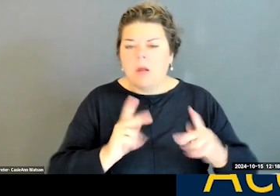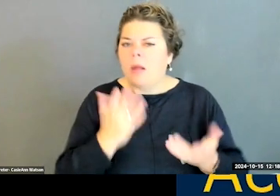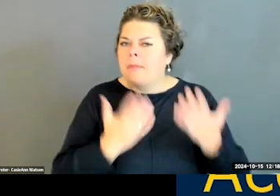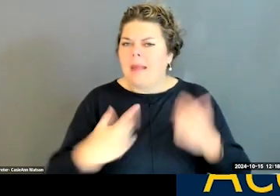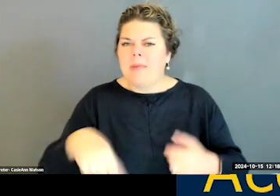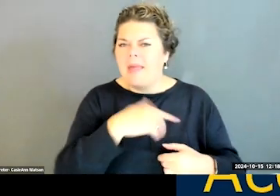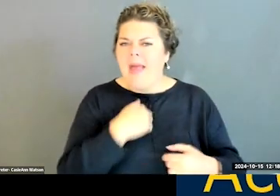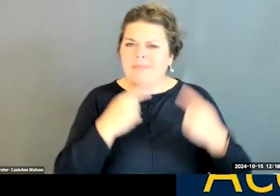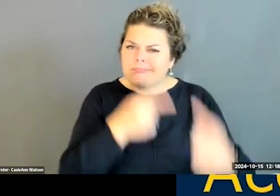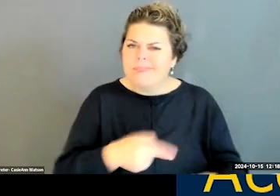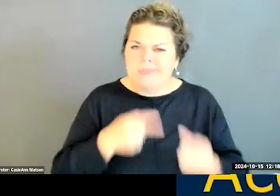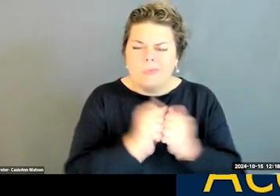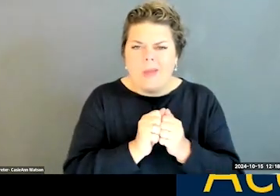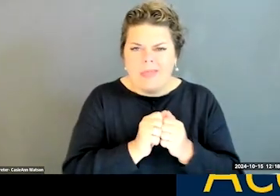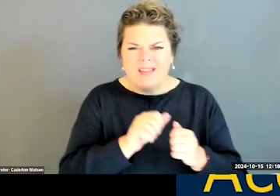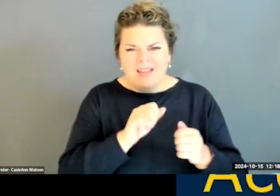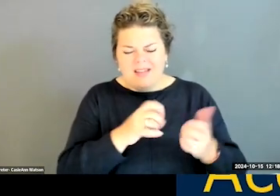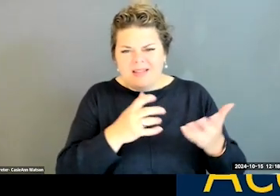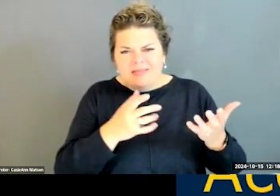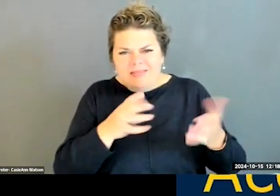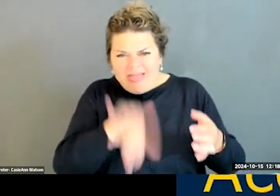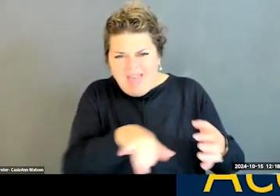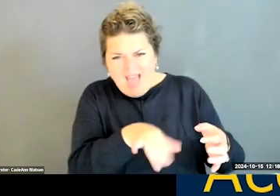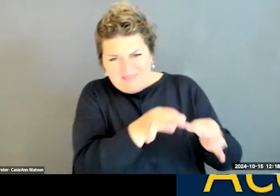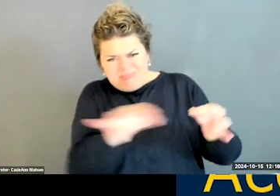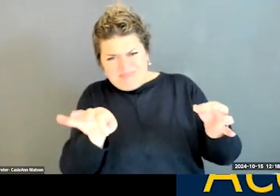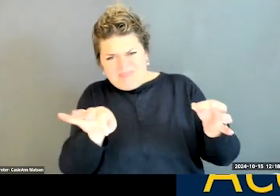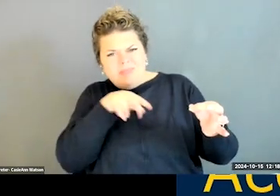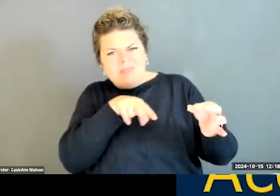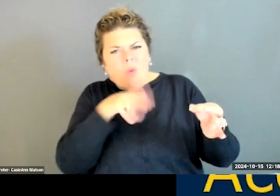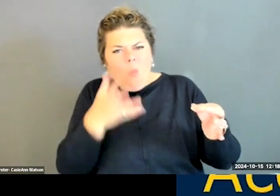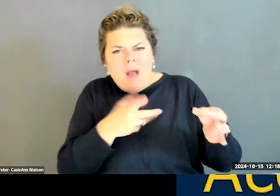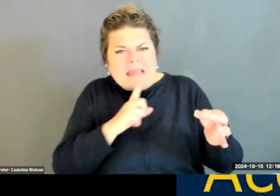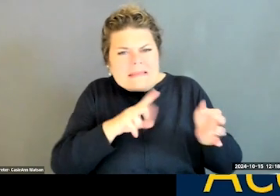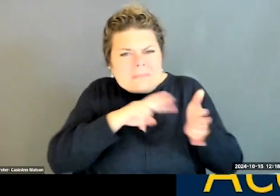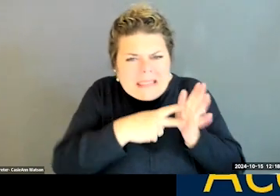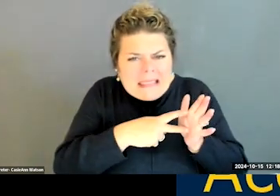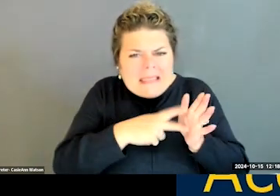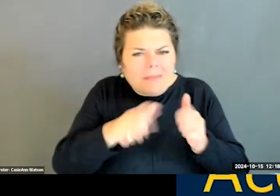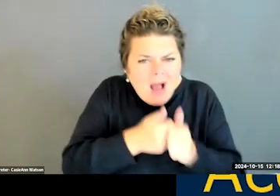with properly interpreting the meaning behind a communication or appropriately conveying their message.